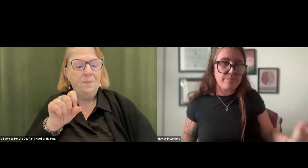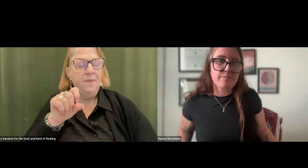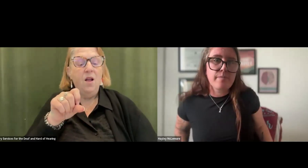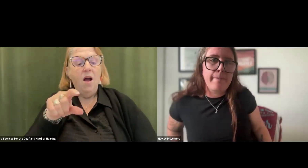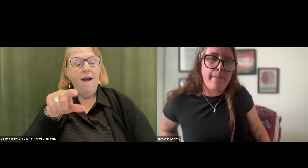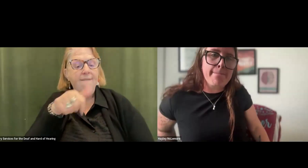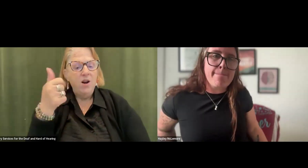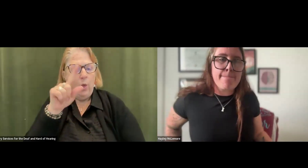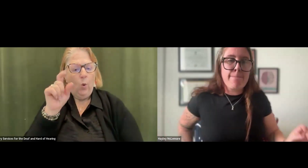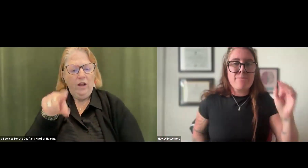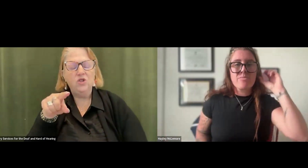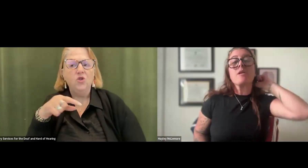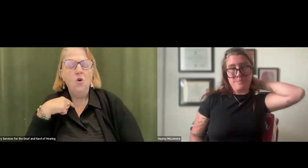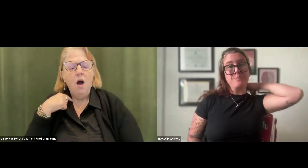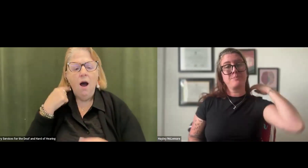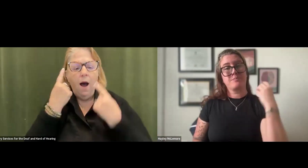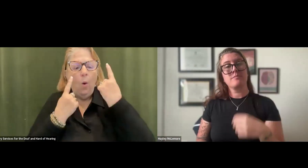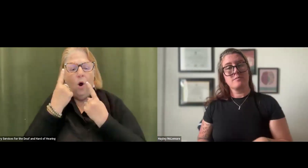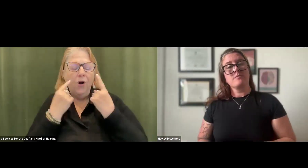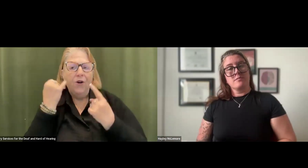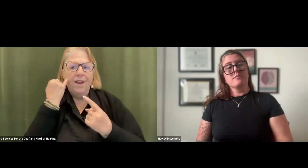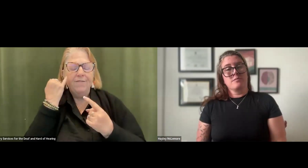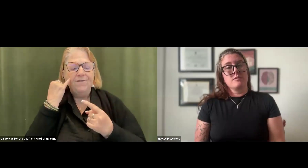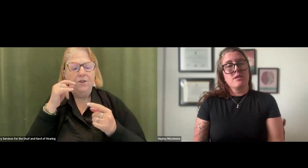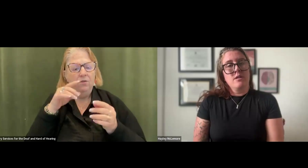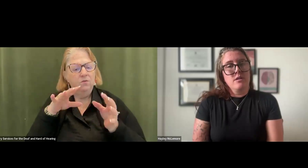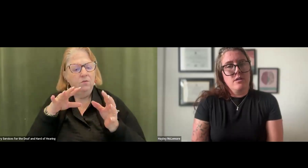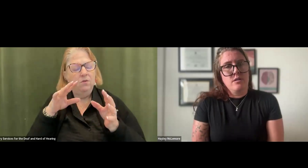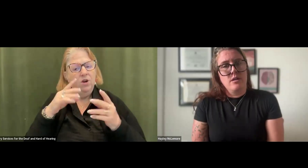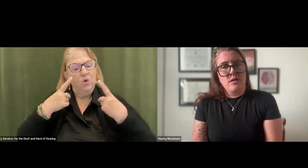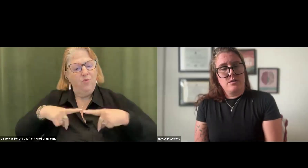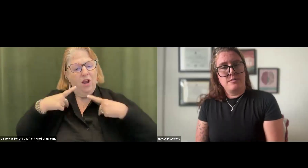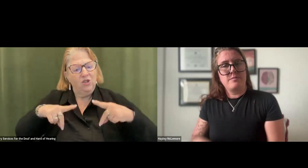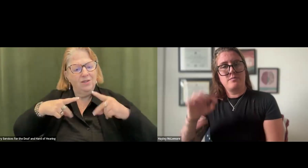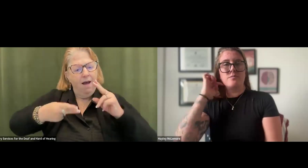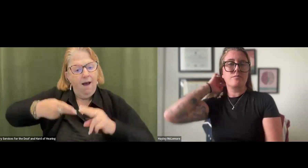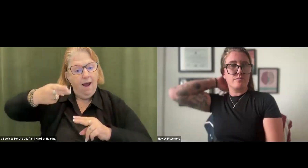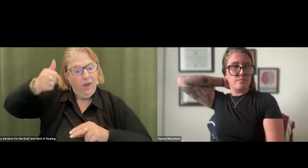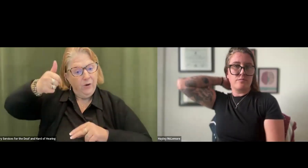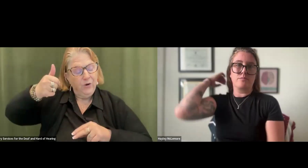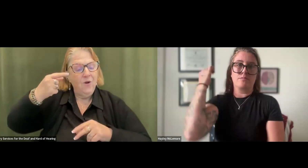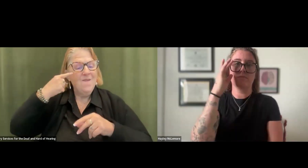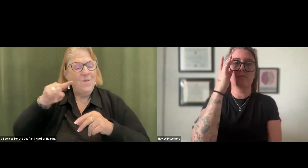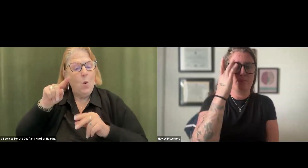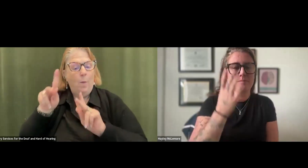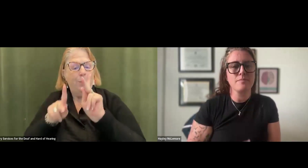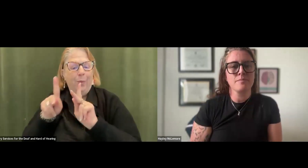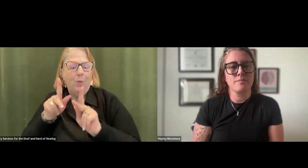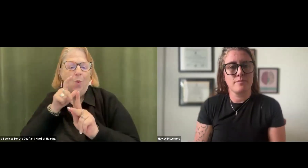But a lot of depression goes unseen, as well. [Interpreter for Brenda] And Brenda's saying: I do have another question for you. I am-- I am curious, you know,